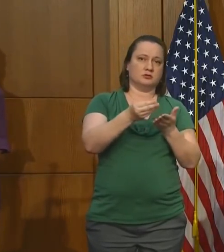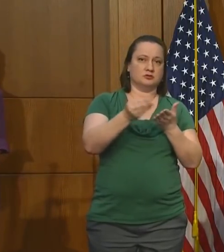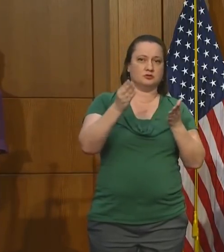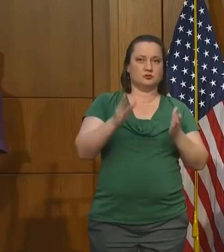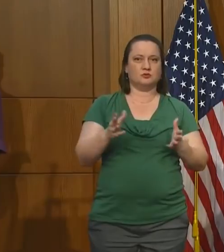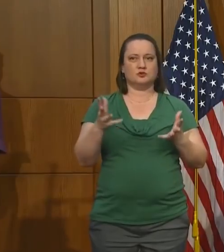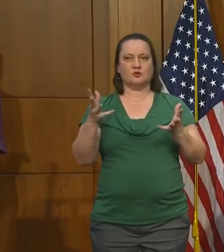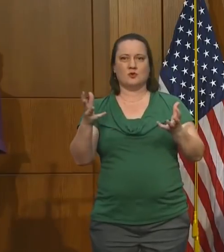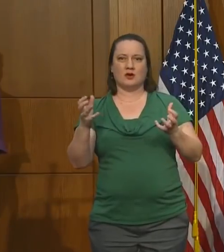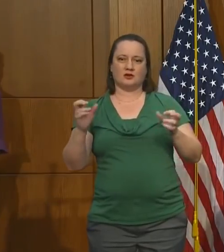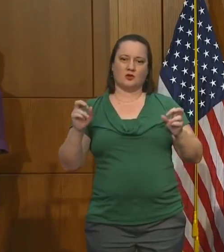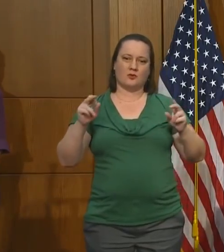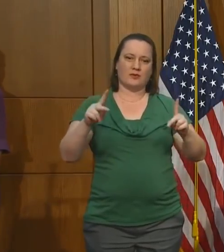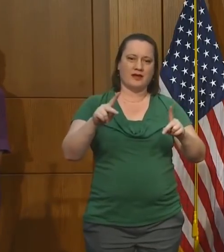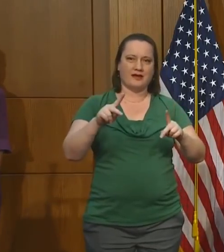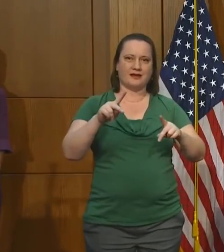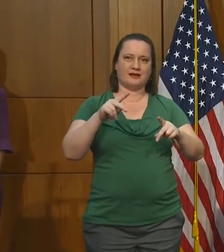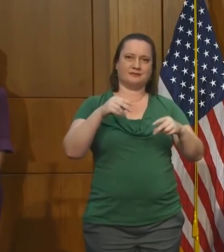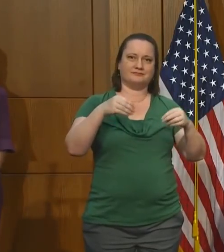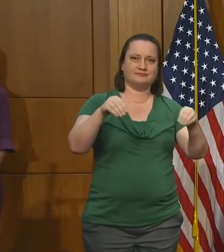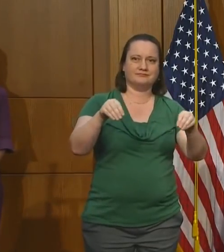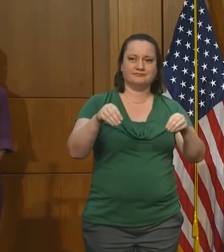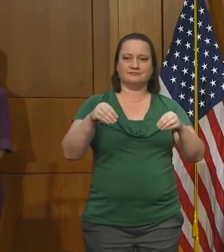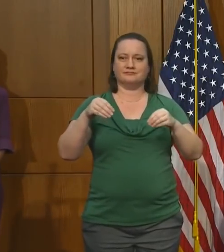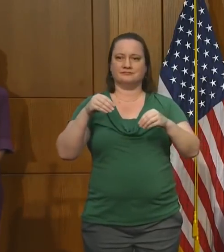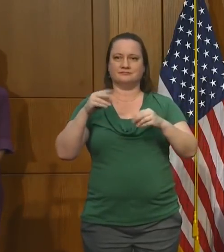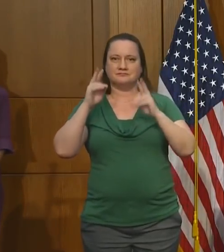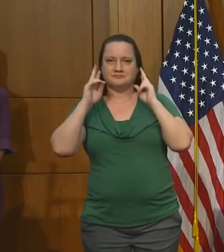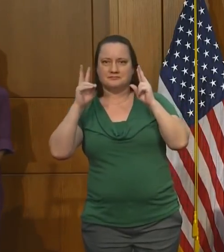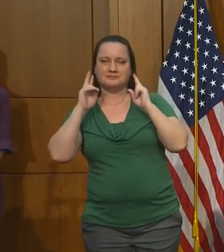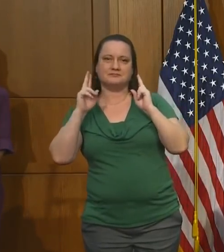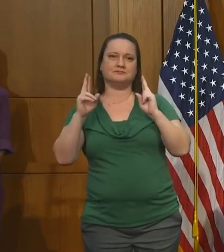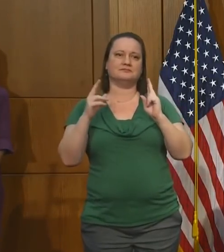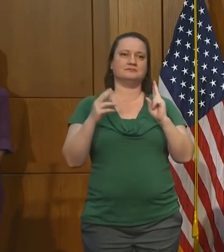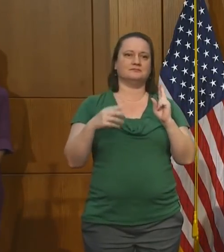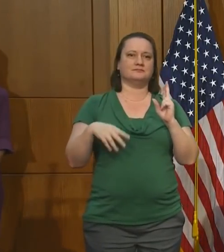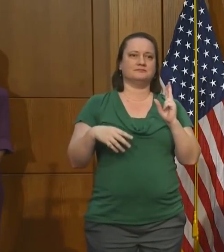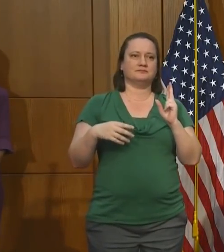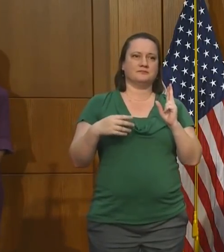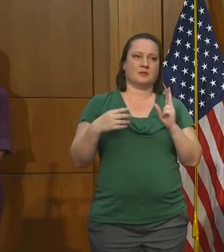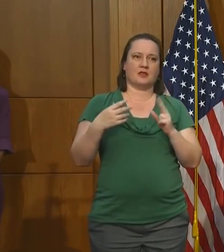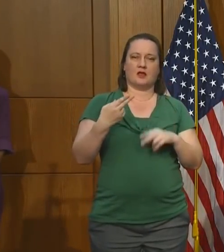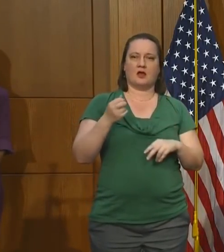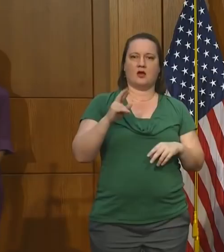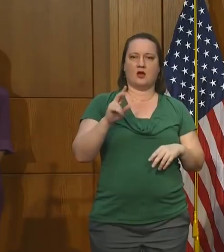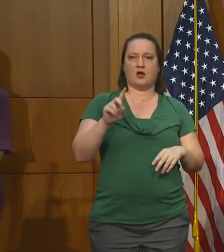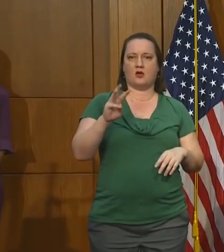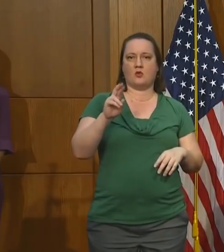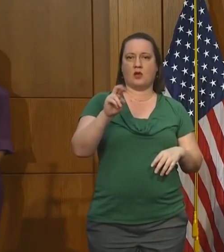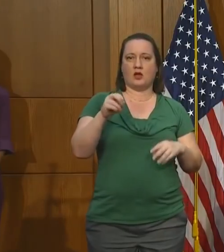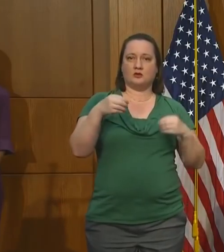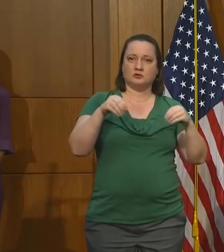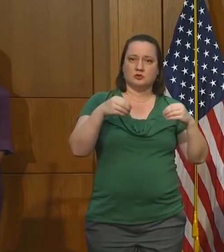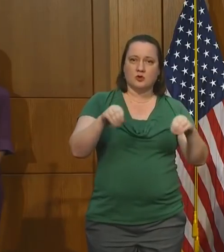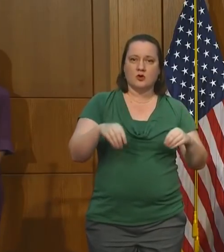TO VIRGINIANS AND WHO I WOULD CALL THE- CONSUMERS. THOSE OF YOU THAT WANT TO GET BACK INTO THE BUSINESSES THAT THAT WANT